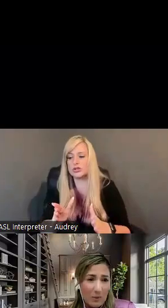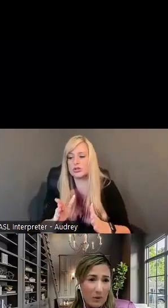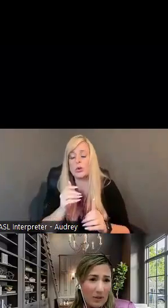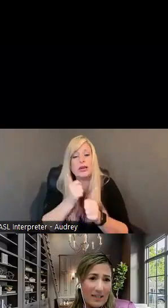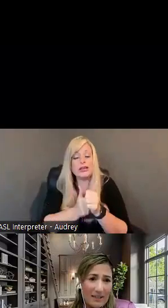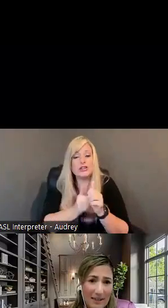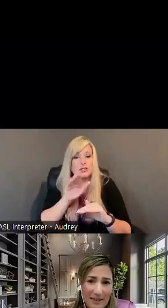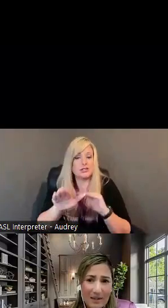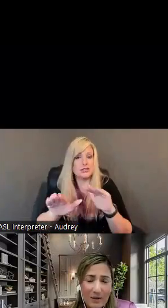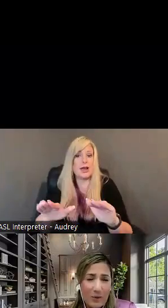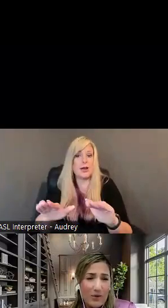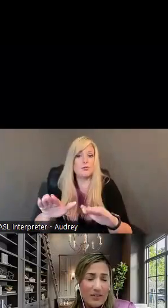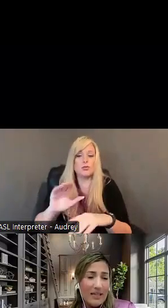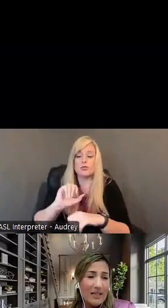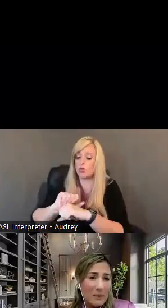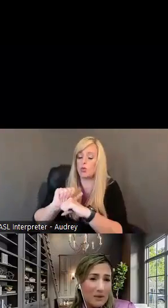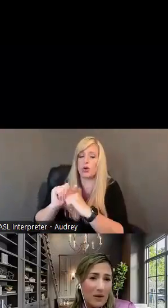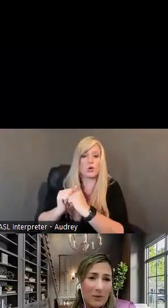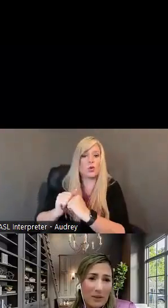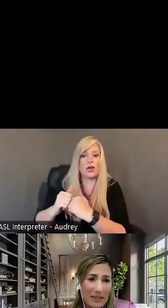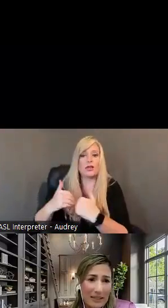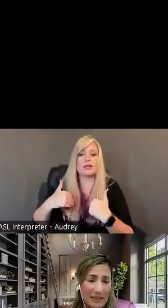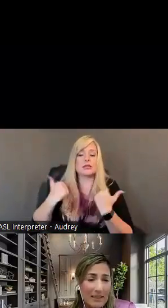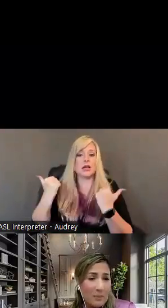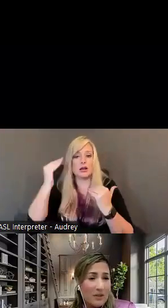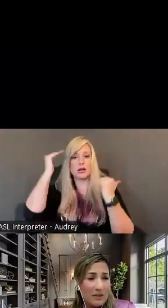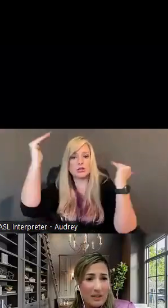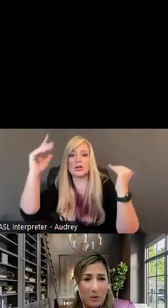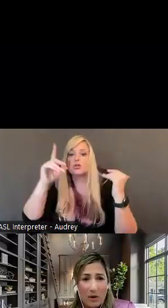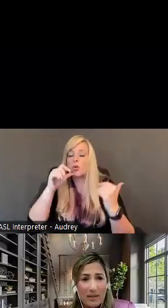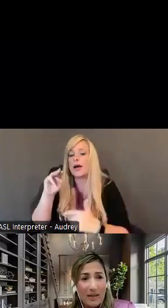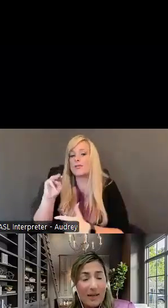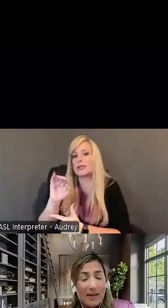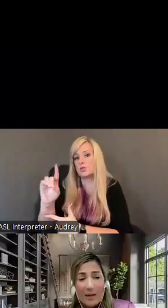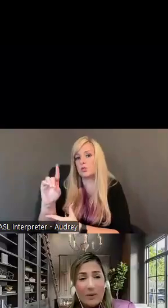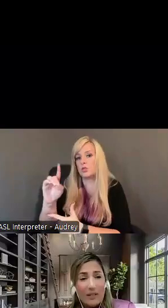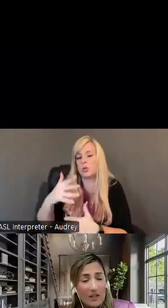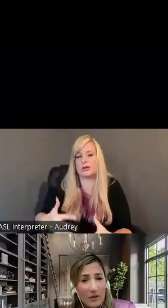mood and anxiety disorders and mental health related disabilities across equity deserving